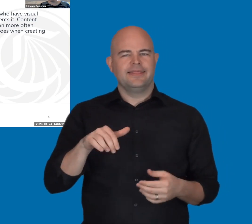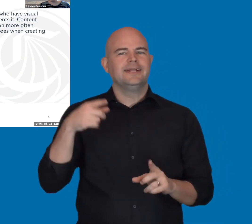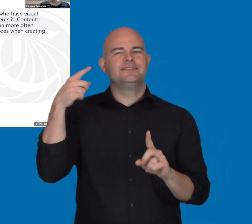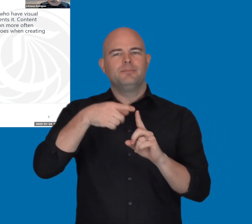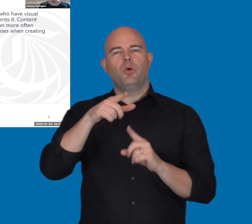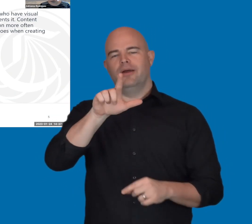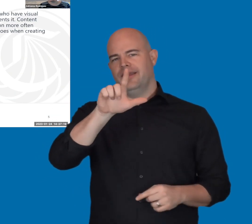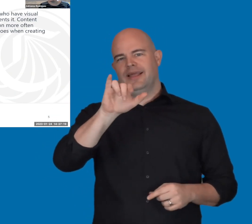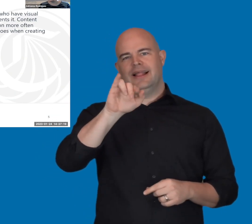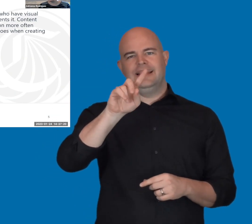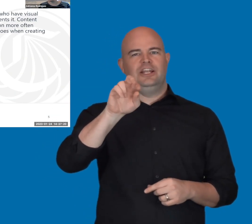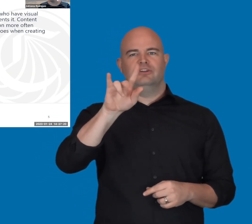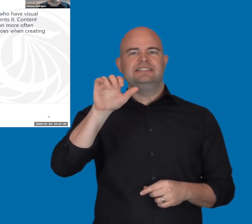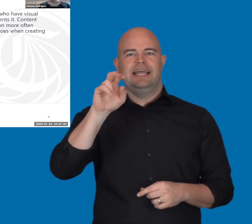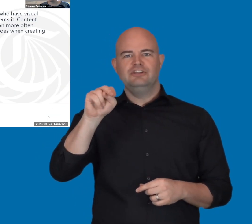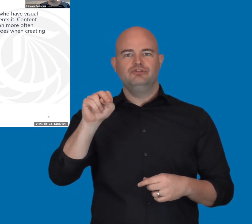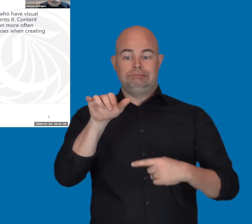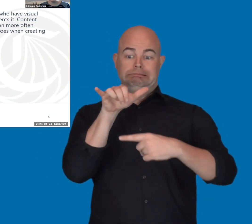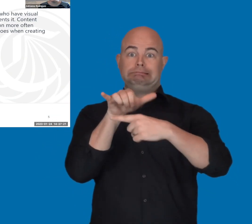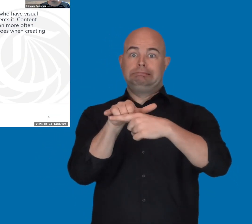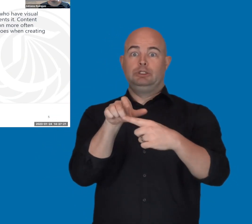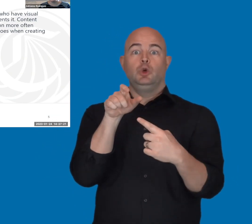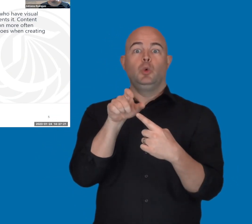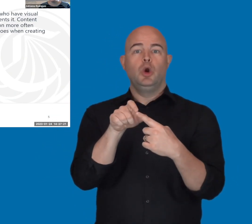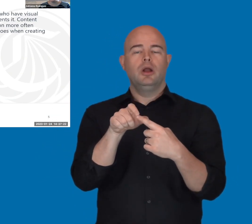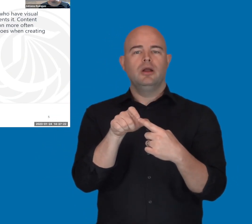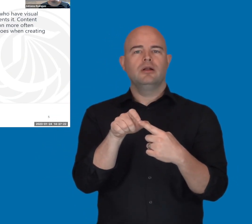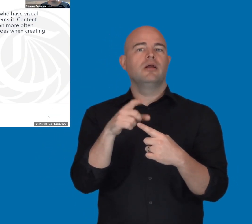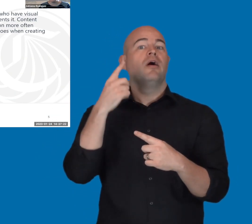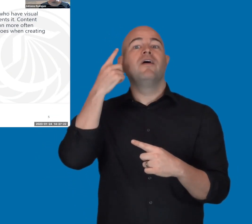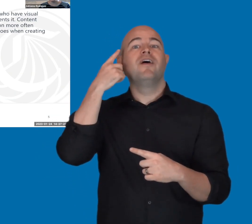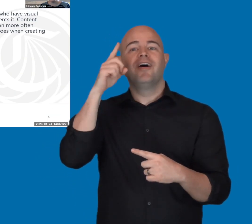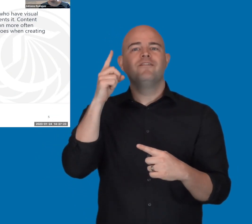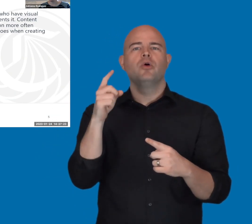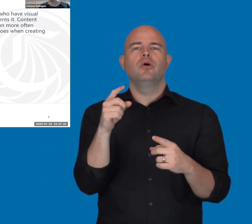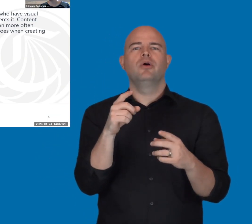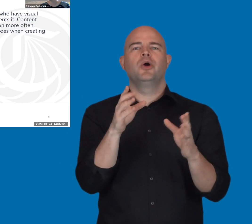It's just a fancy word for how your content is presented in what order.